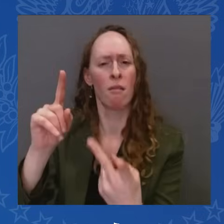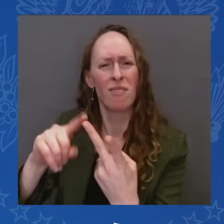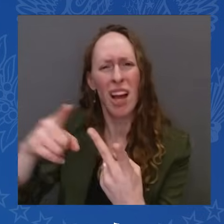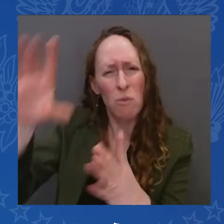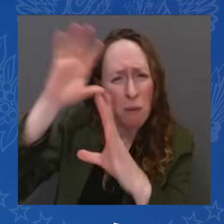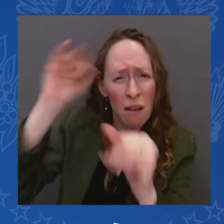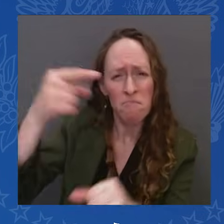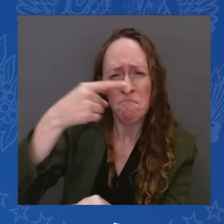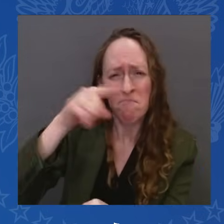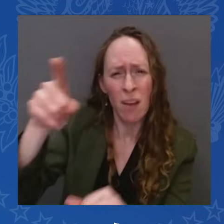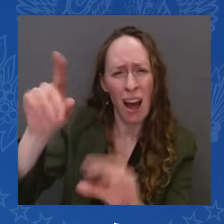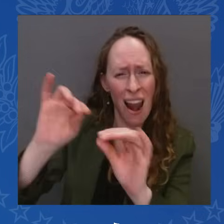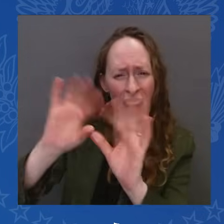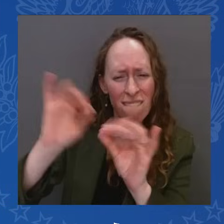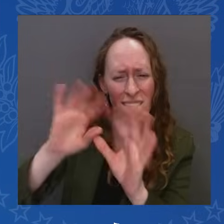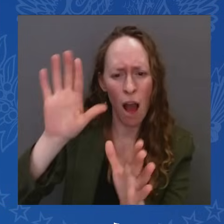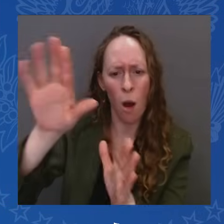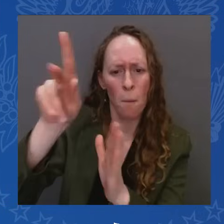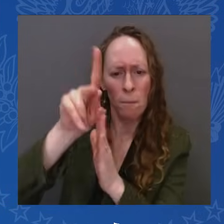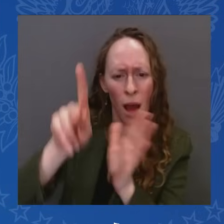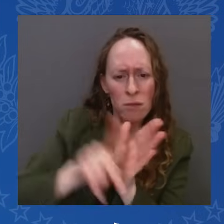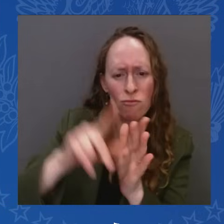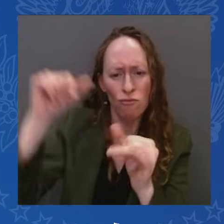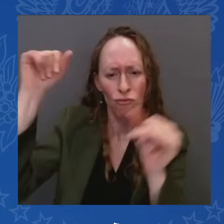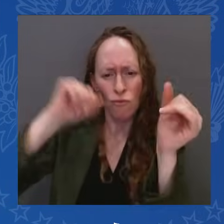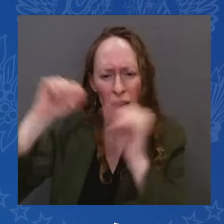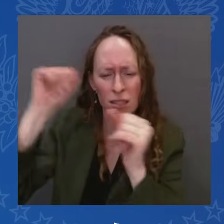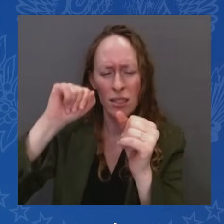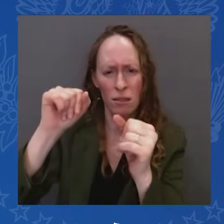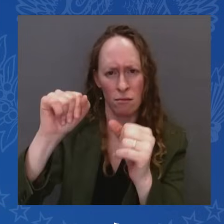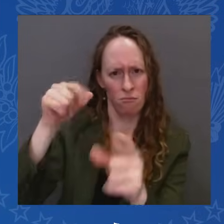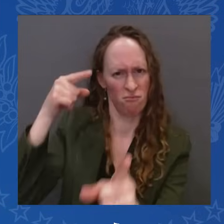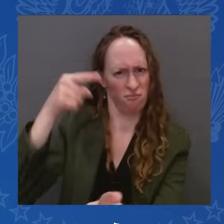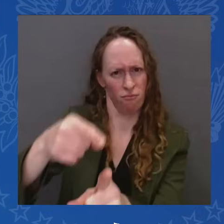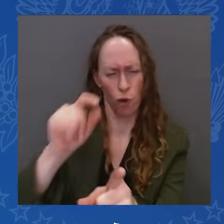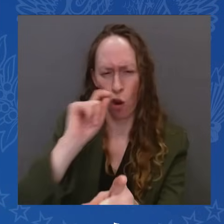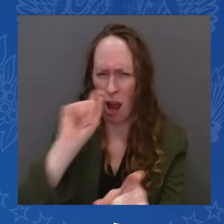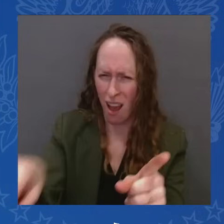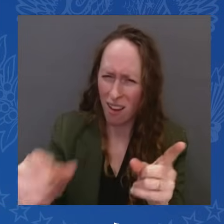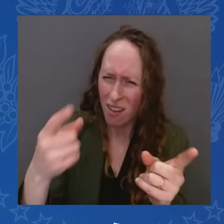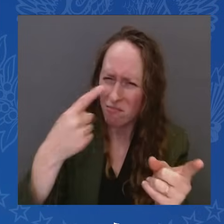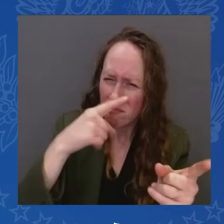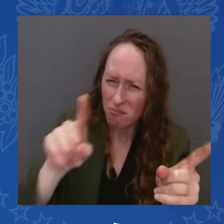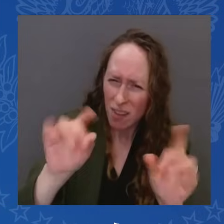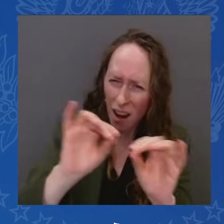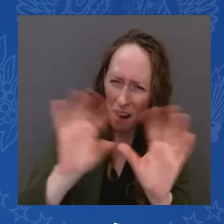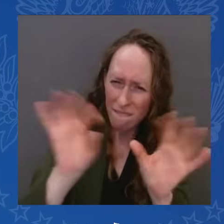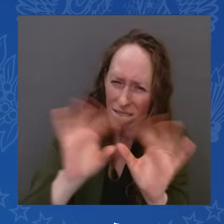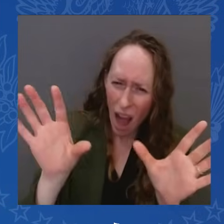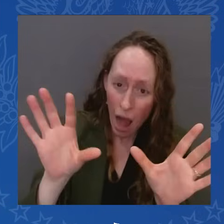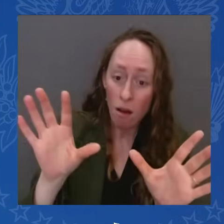Is it about helping the country to defend itself or to win the war? Because it's obviously such a difference.